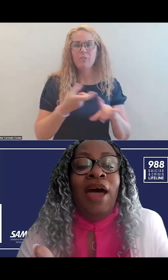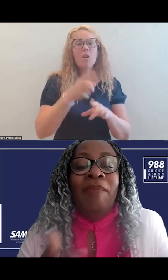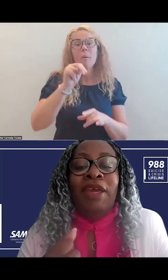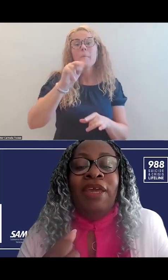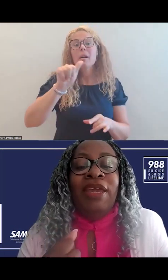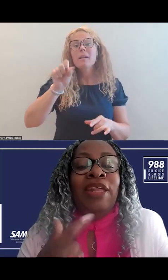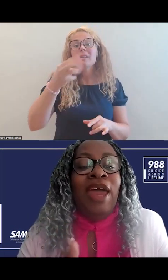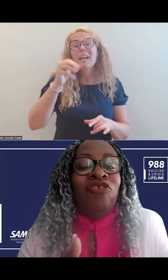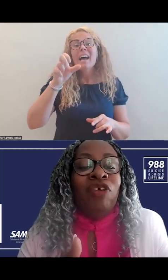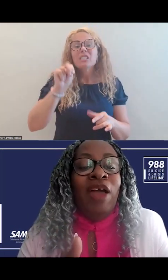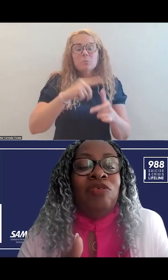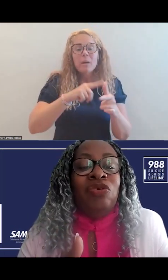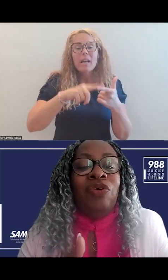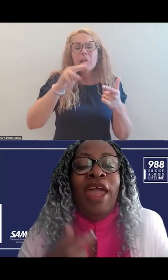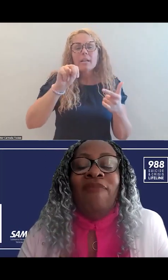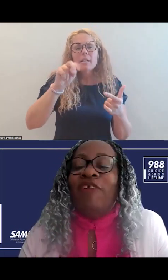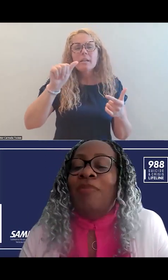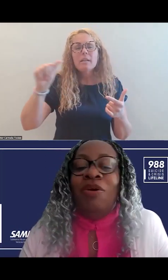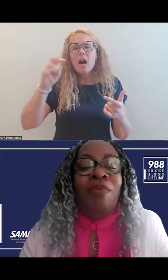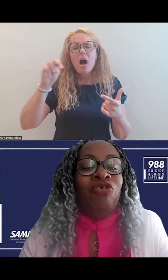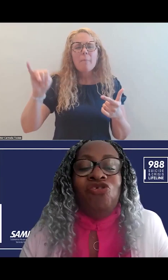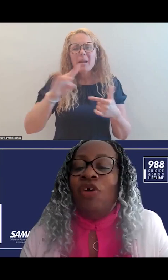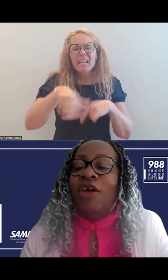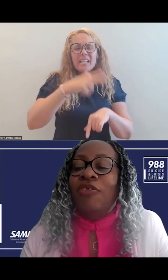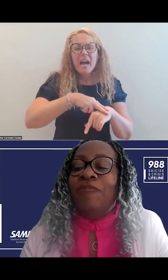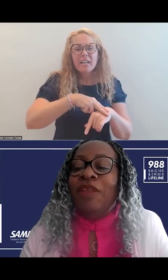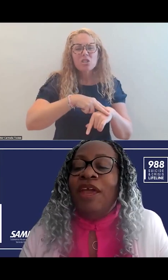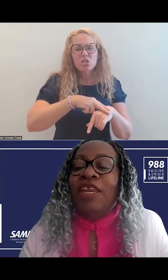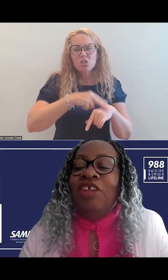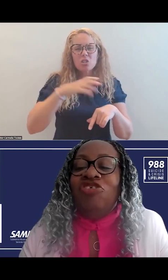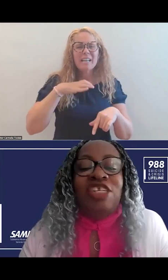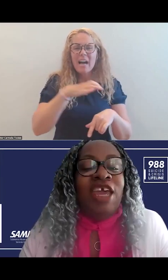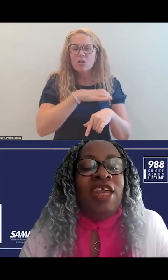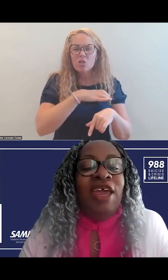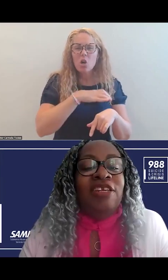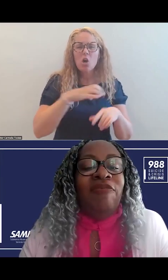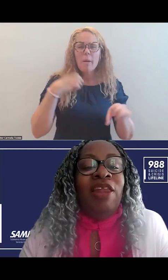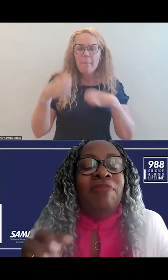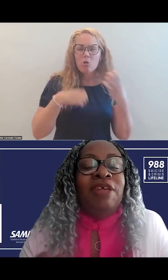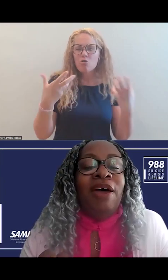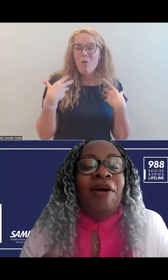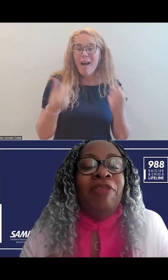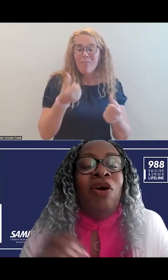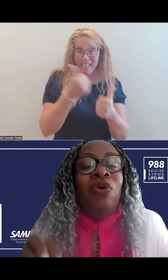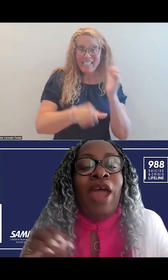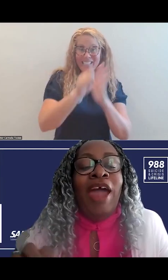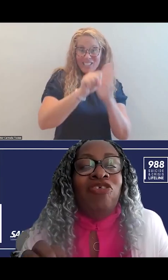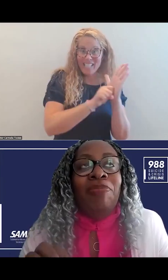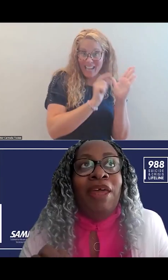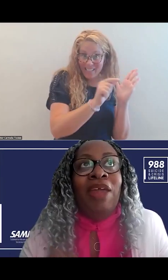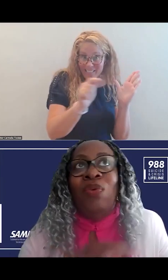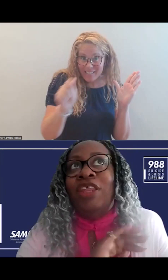NAMI, AND VIBRANT EMOTIONAL HEALTH. EACH STATE DEVELOPED THEIR OWN PLAN